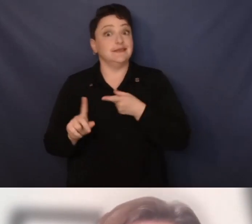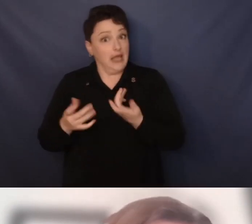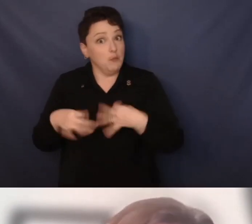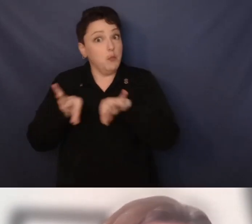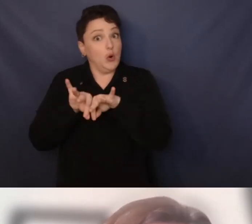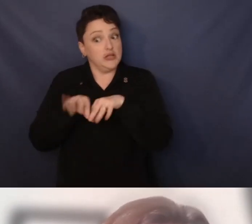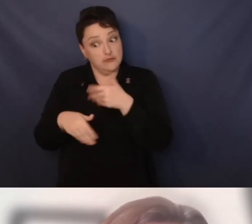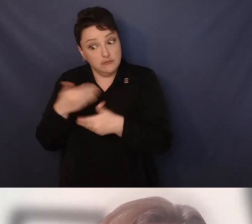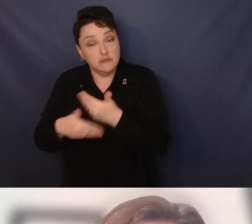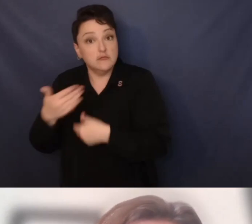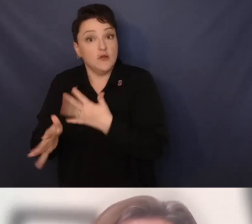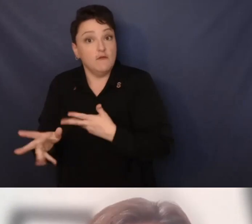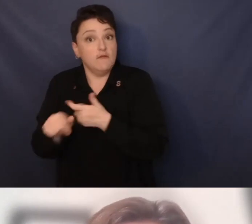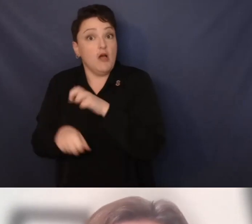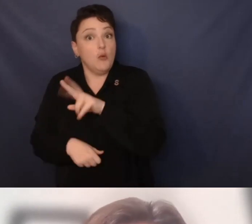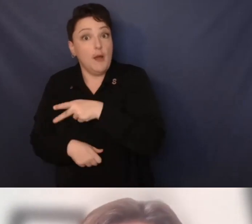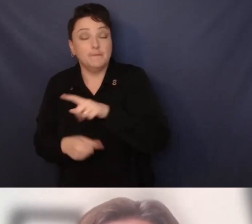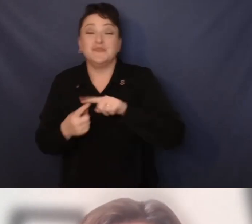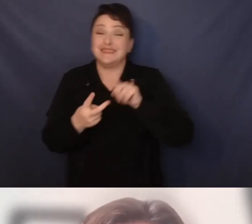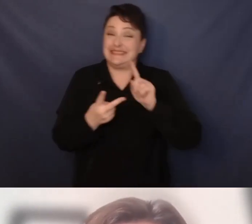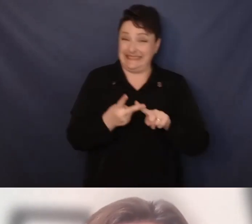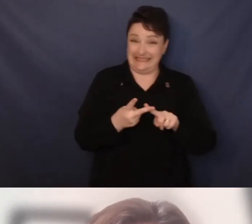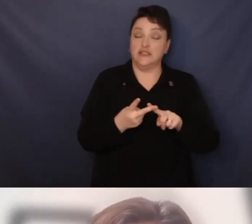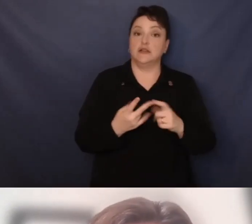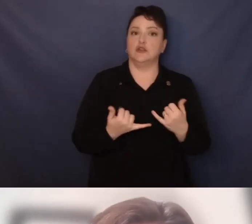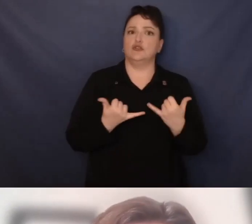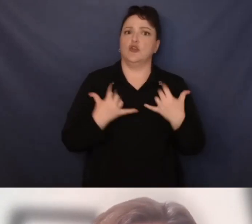it's not going to be a solution to that. >> EMMA MARTIN: